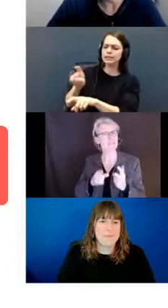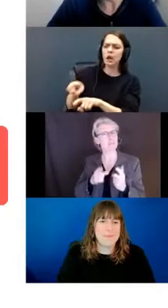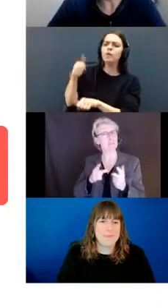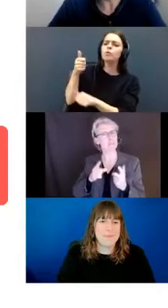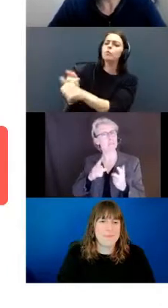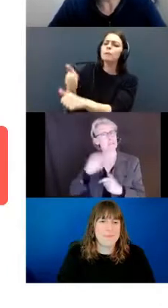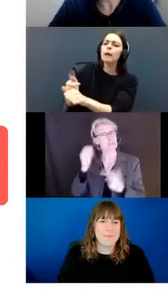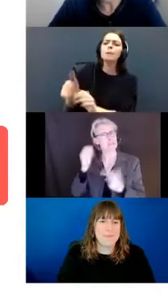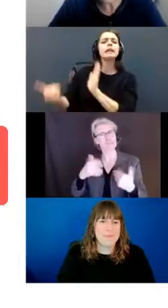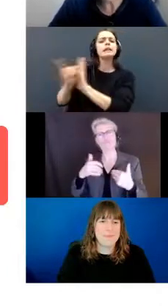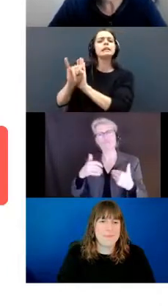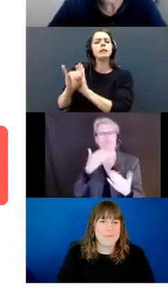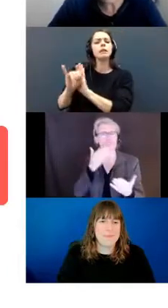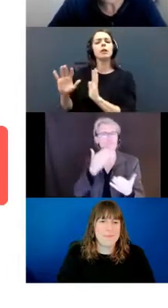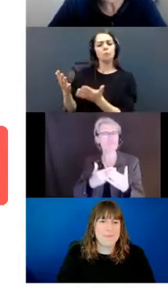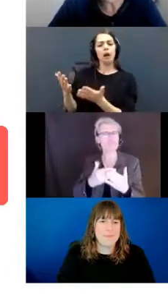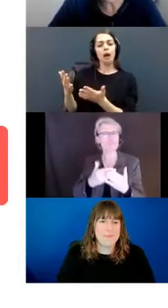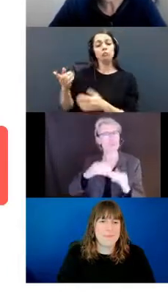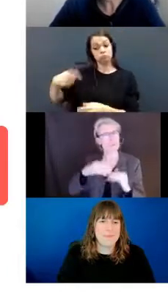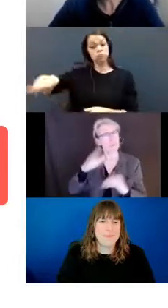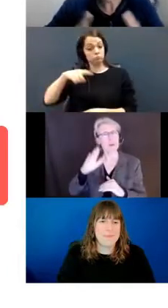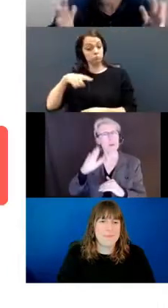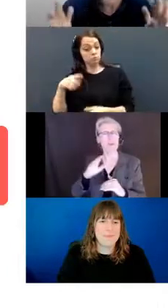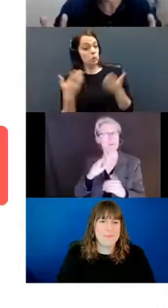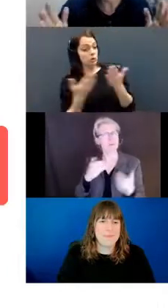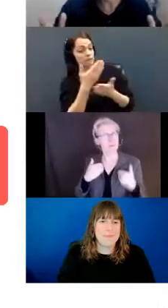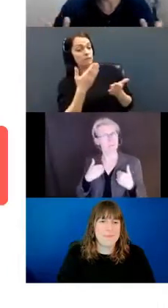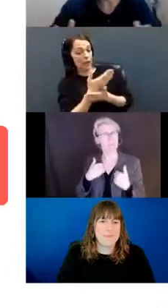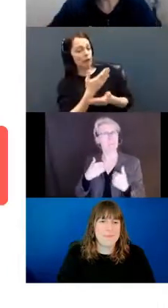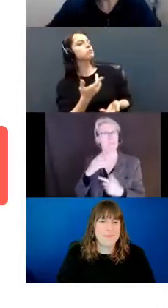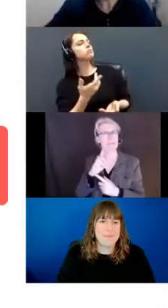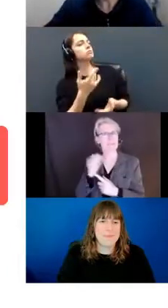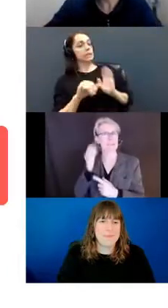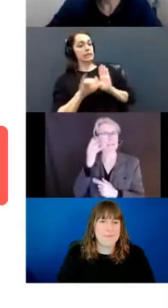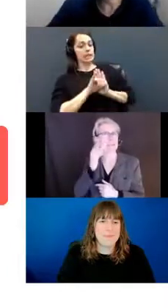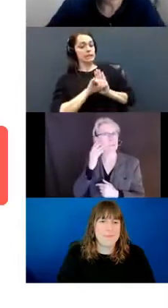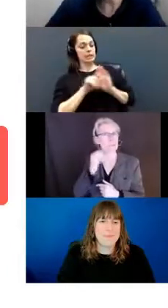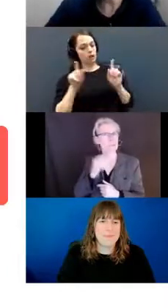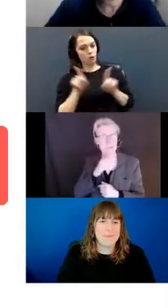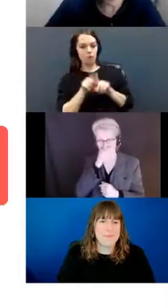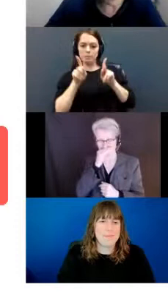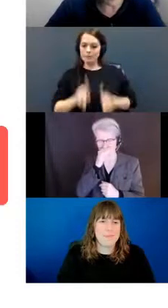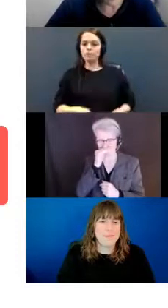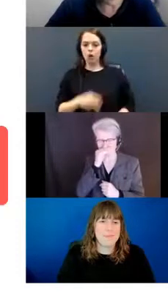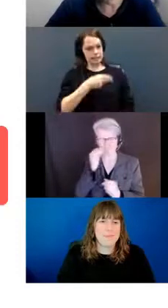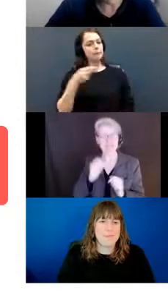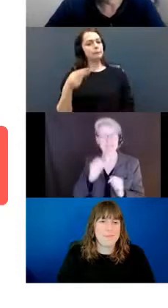identify as a person with a disability so we are getting a lot of participation from